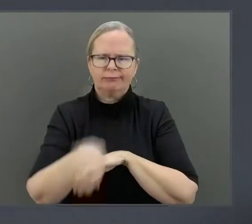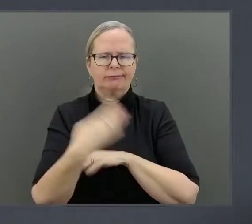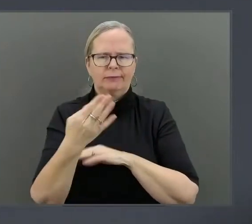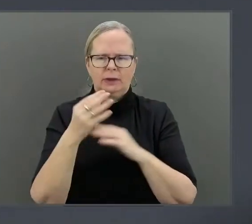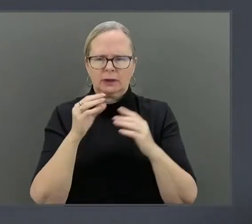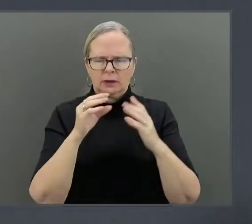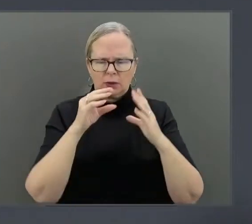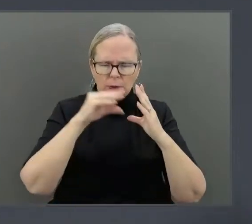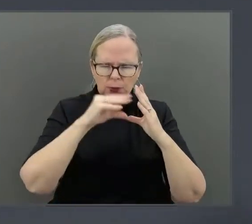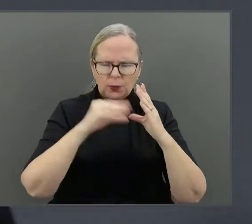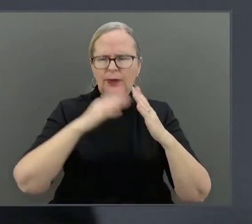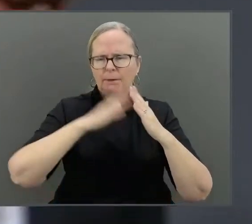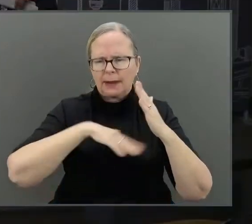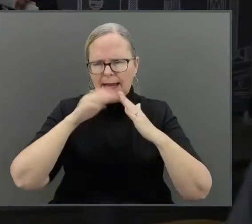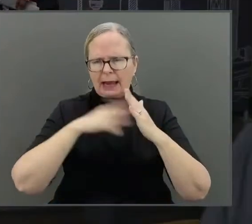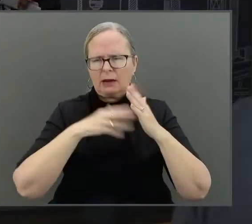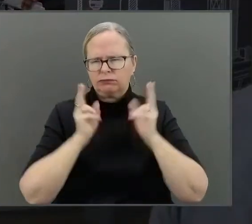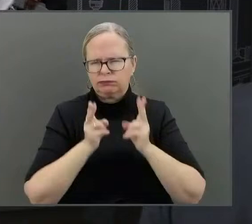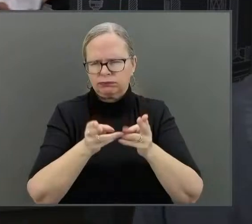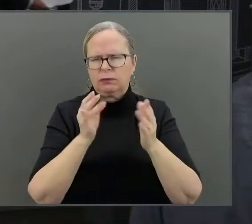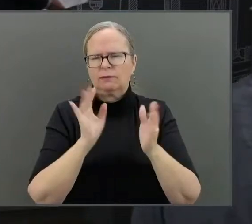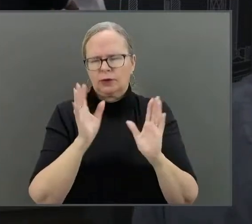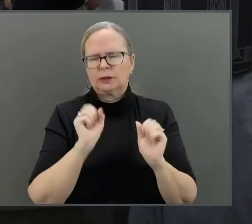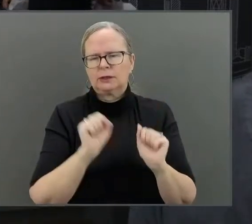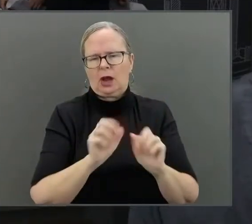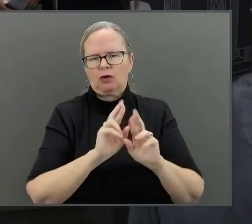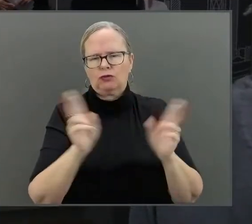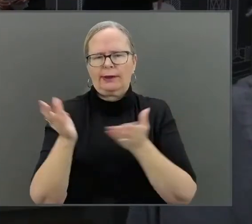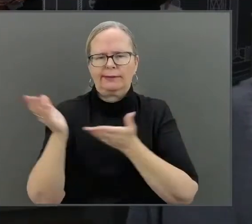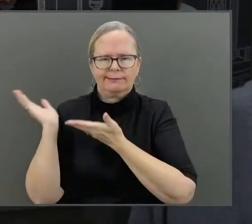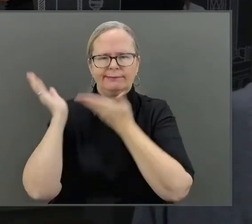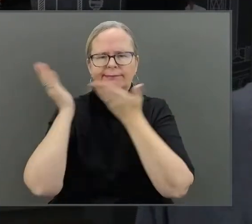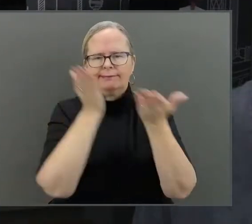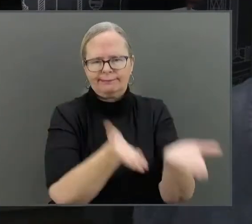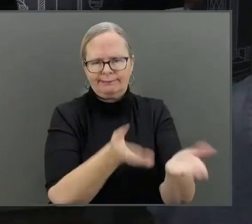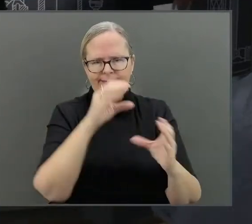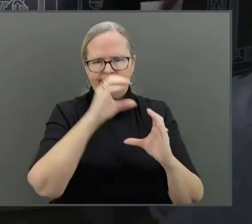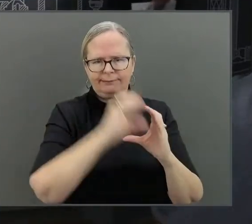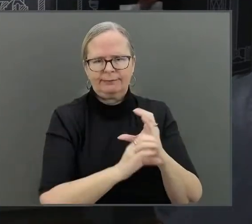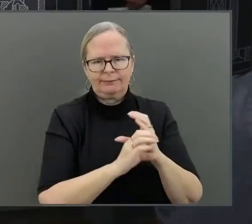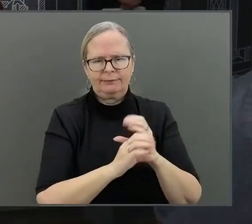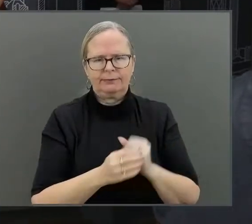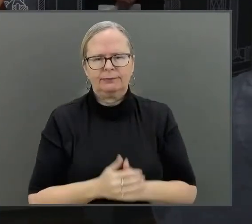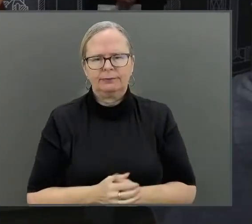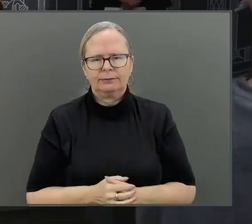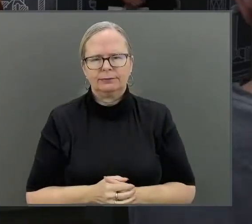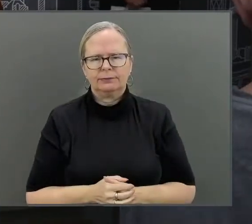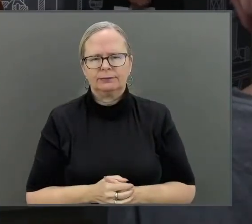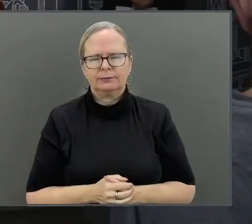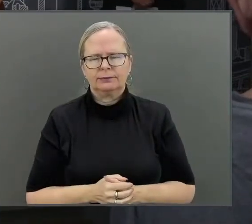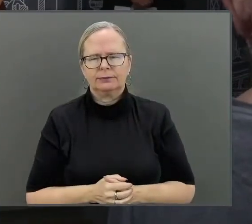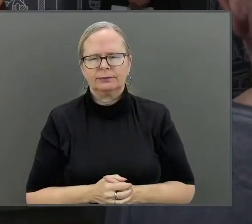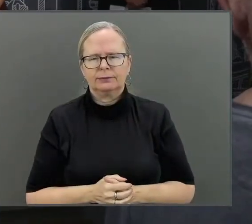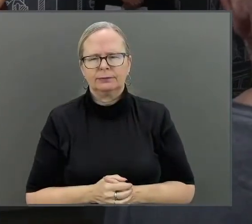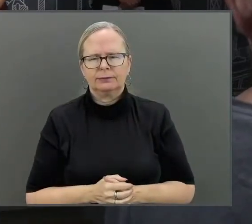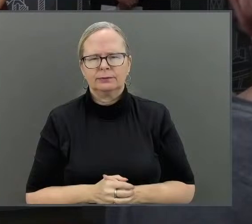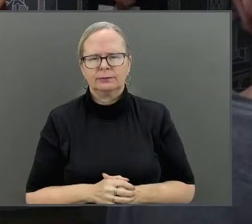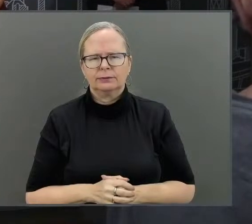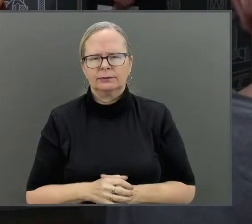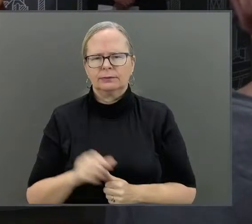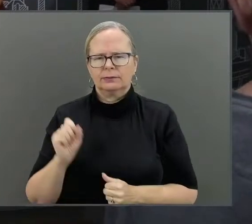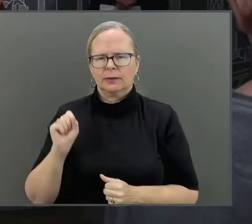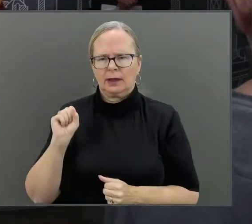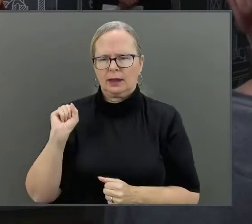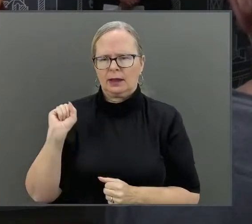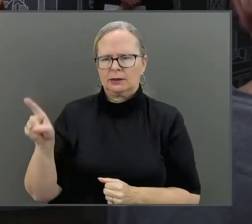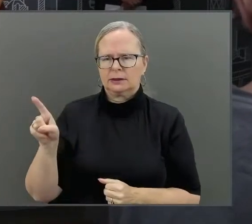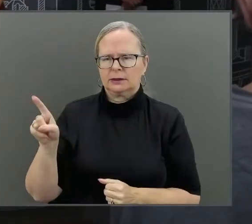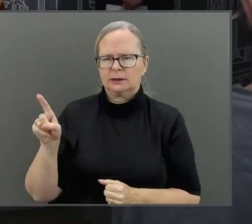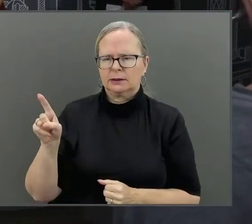sight take mail um it's been two weeks since the break I'm wondering if the city